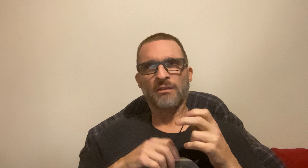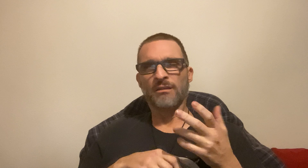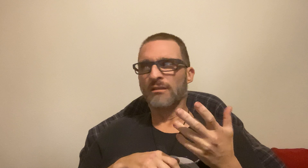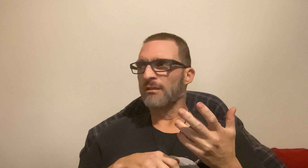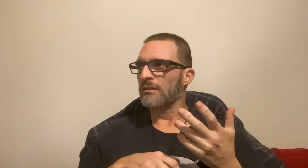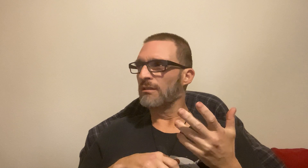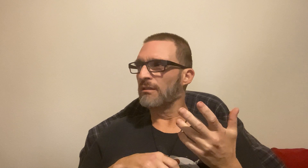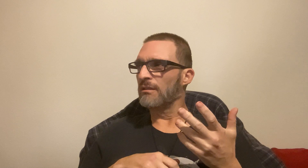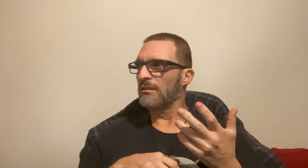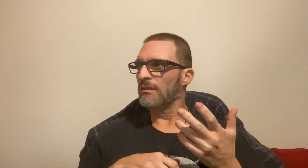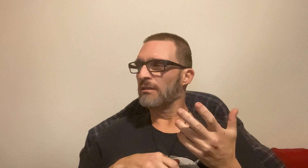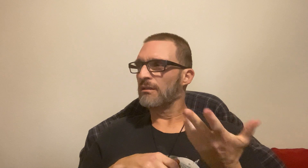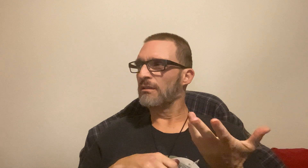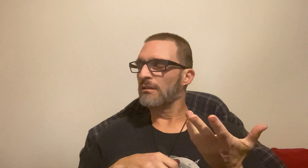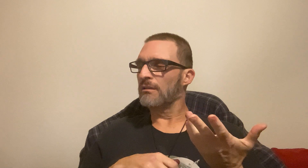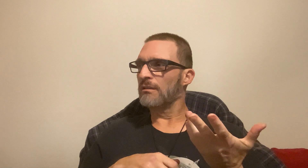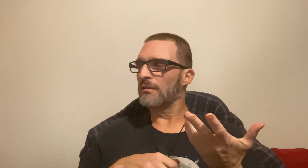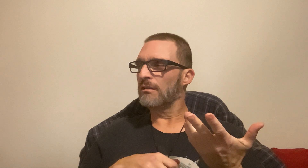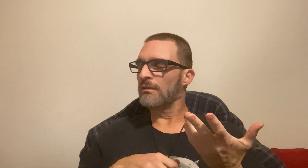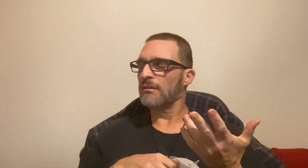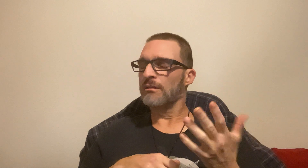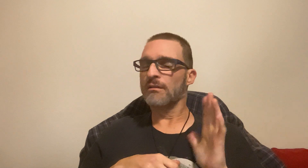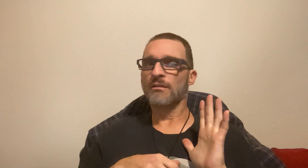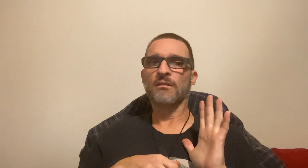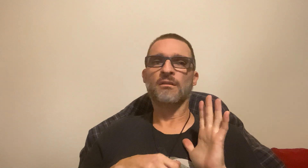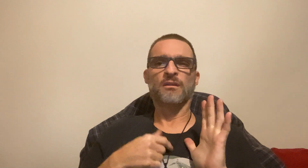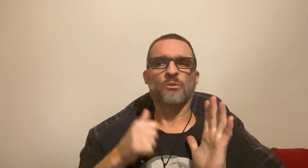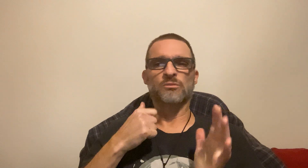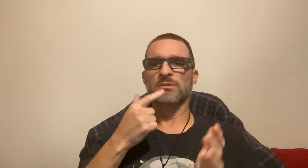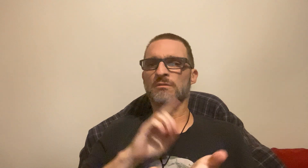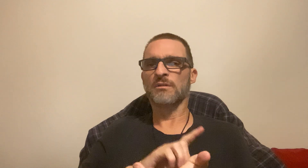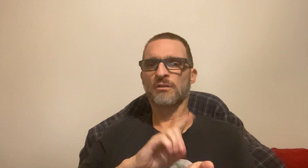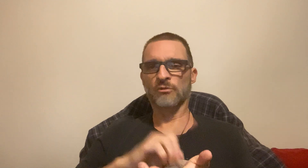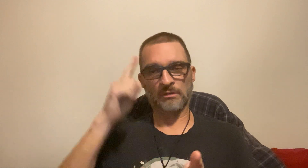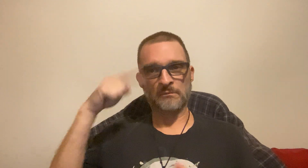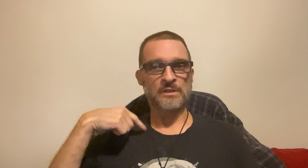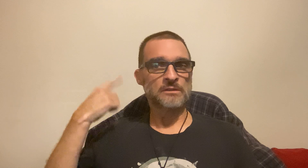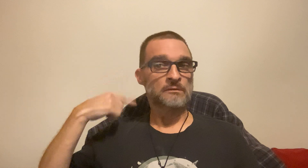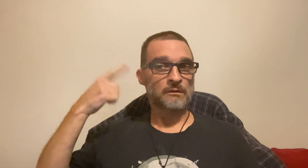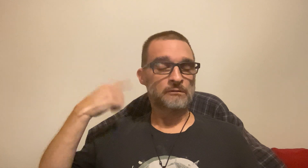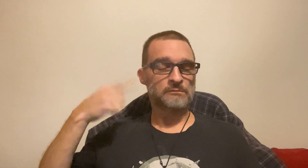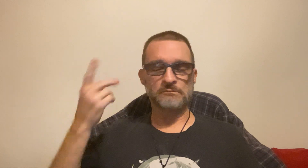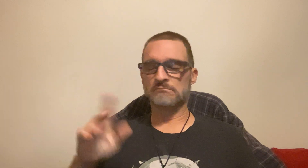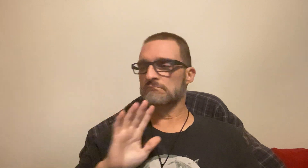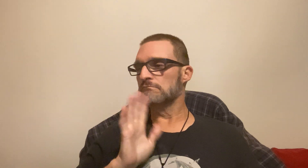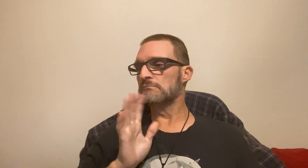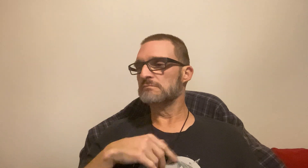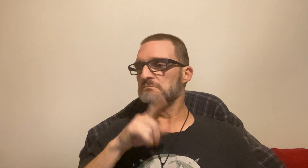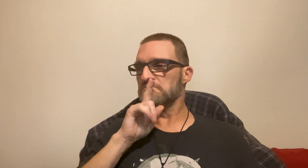trying to make sense of what I'm seeing. I won't tell the doctor what I'm seeing. The doctor will think I'm crazy.